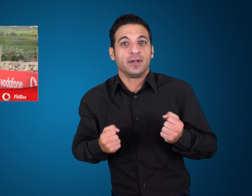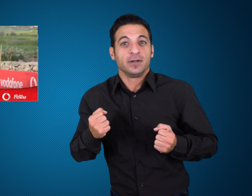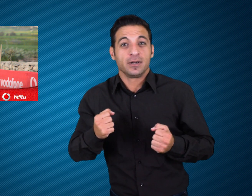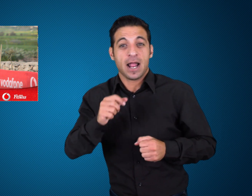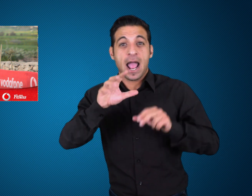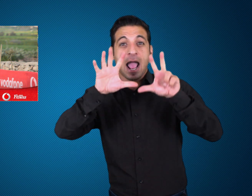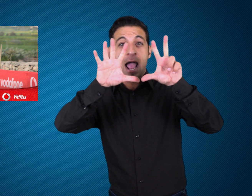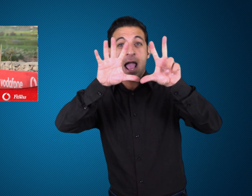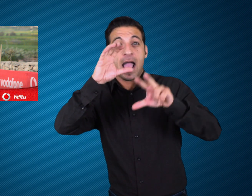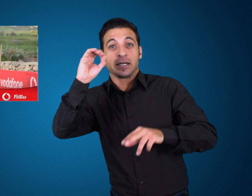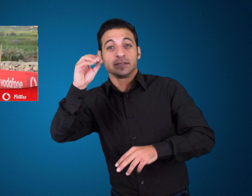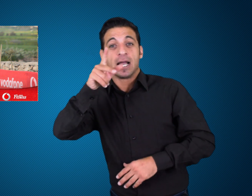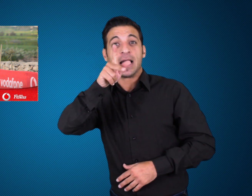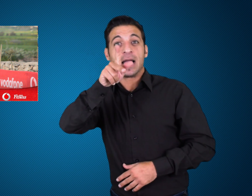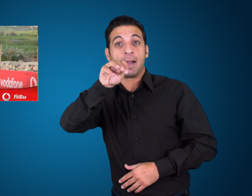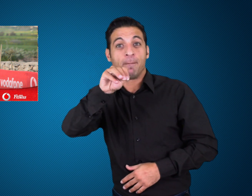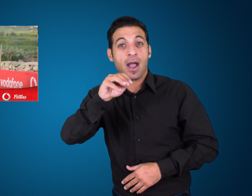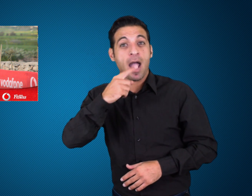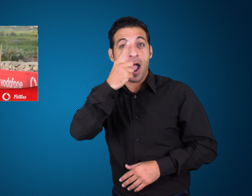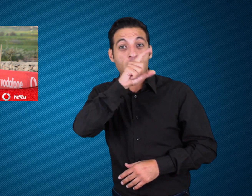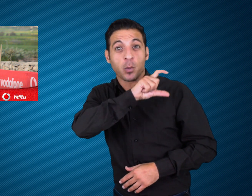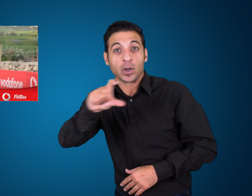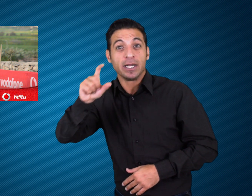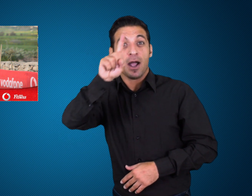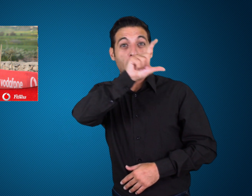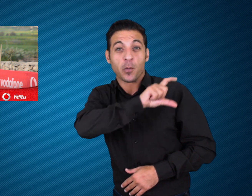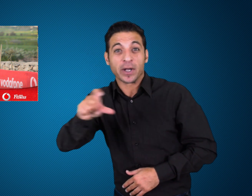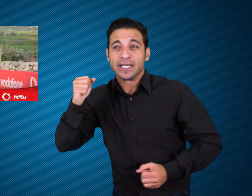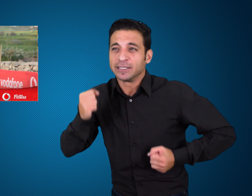Now past his prime, Vella is the head of